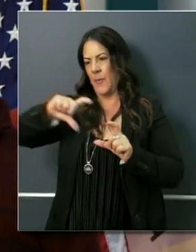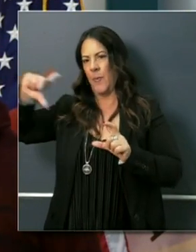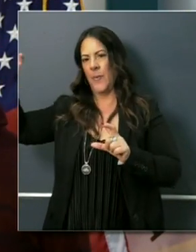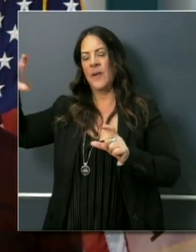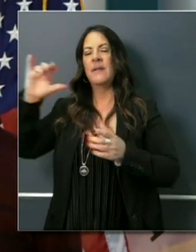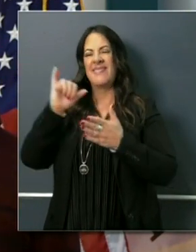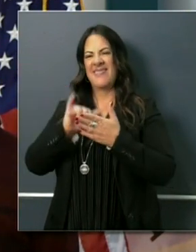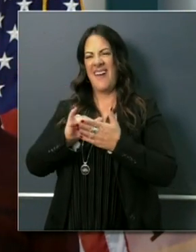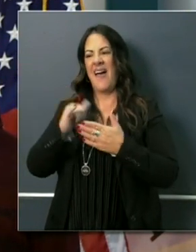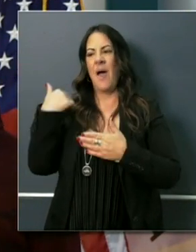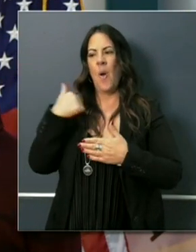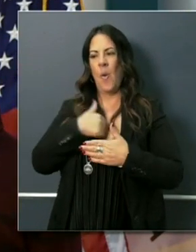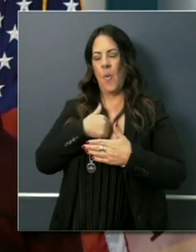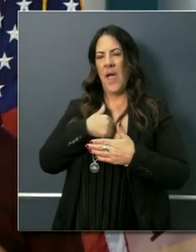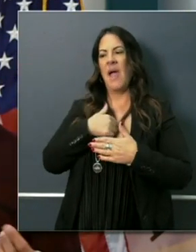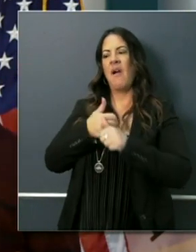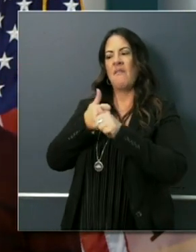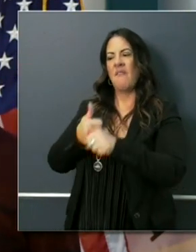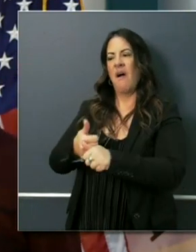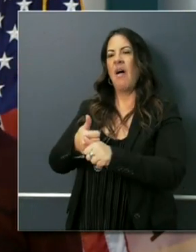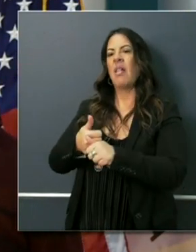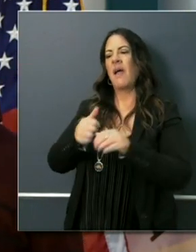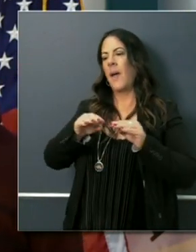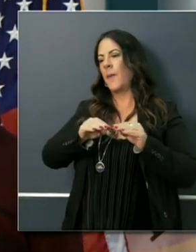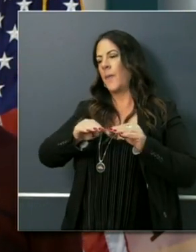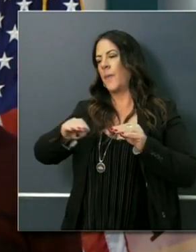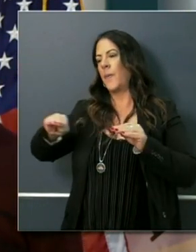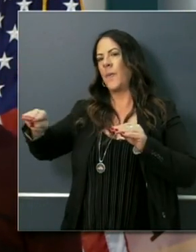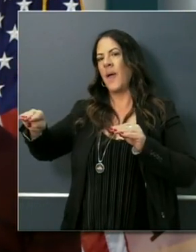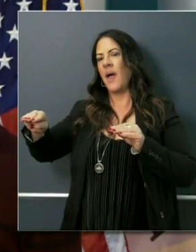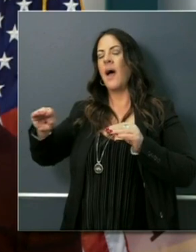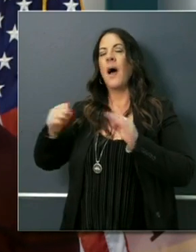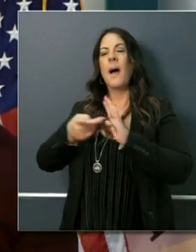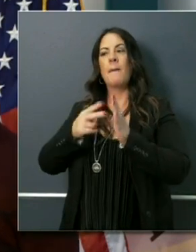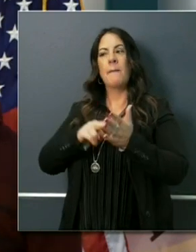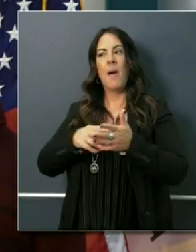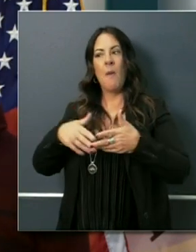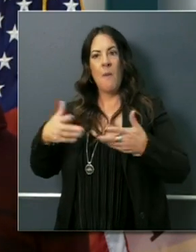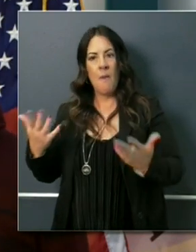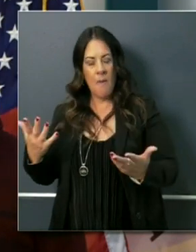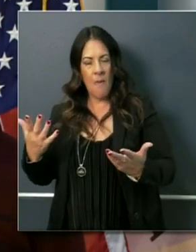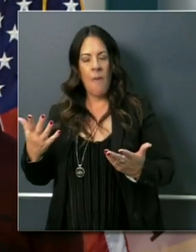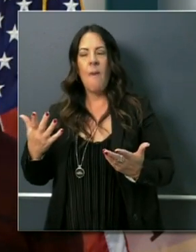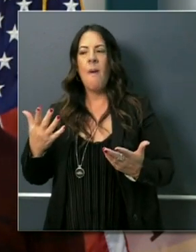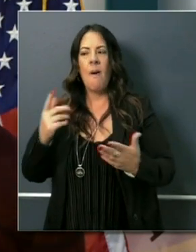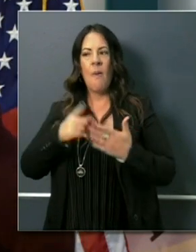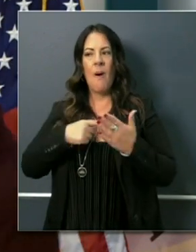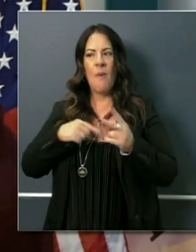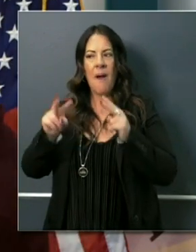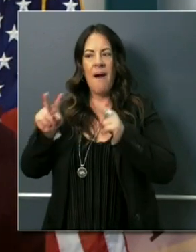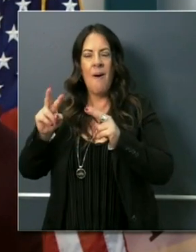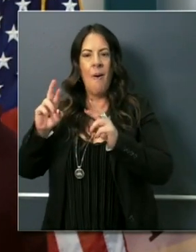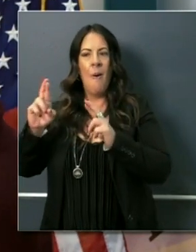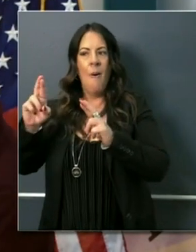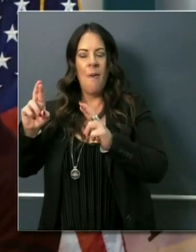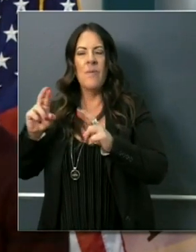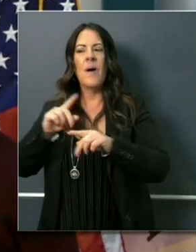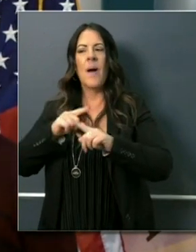BECAUSE ANY LINE WITHIN THESE THIS LIGHT BLUE SHADED AREA FITS WITHIN OUR MODEL. YOU SEE THAT WE ARE HOLDING ON